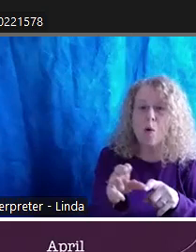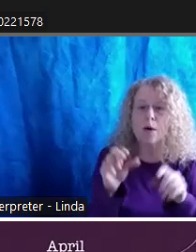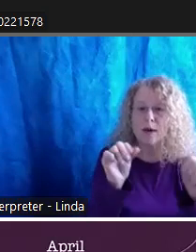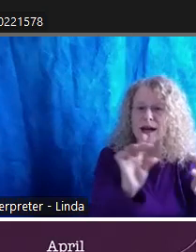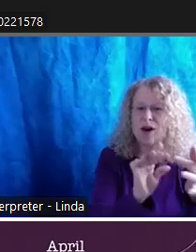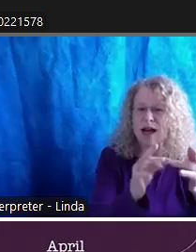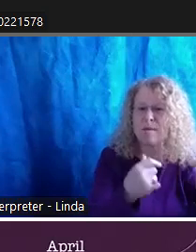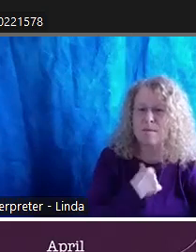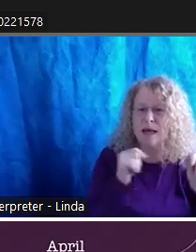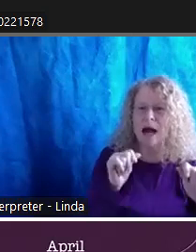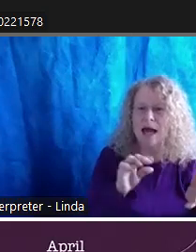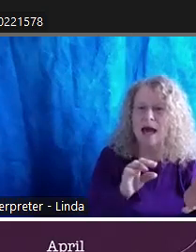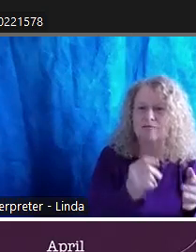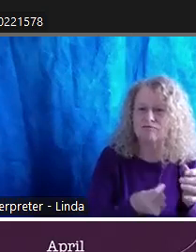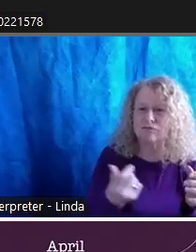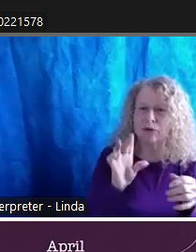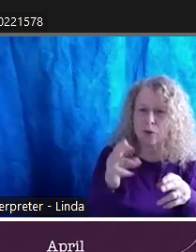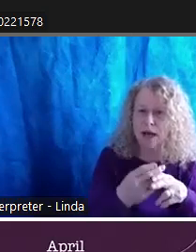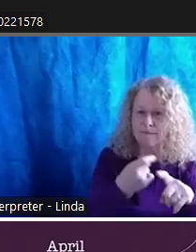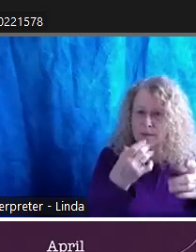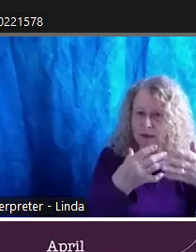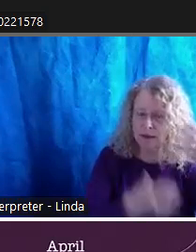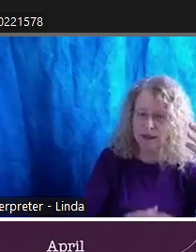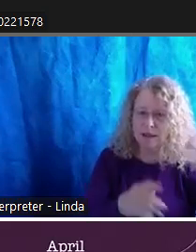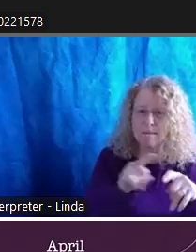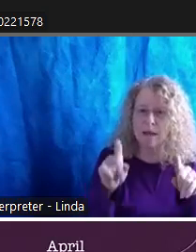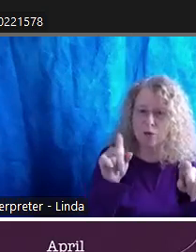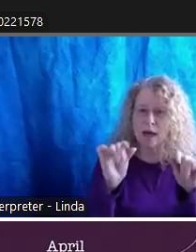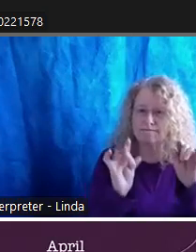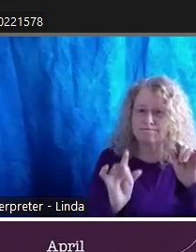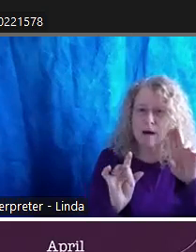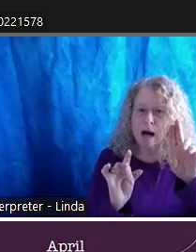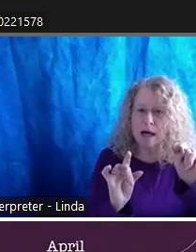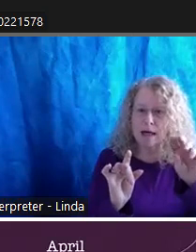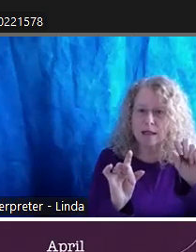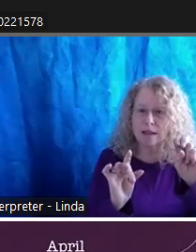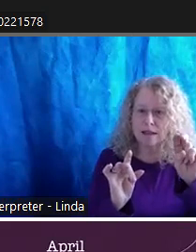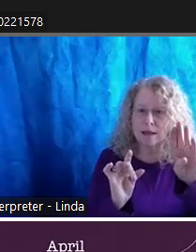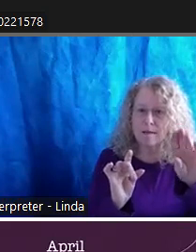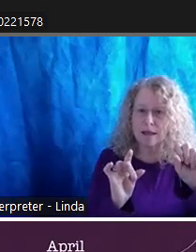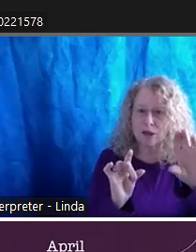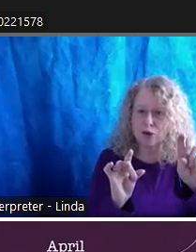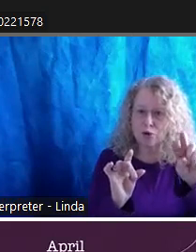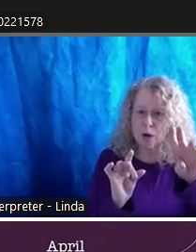YOU CAN TAKE CARE OF THAT BY CLICKING UNSUBSCRIBE, PUT FORWARD ON LISTSERV TO OTHERS IF YOU'D